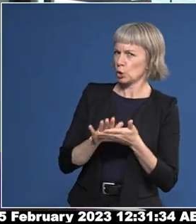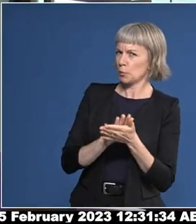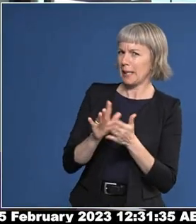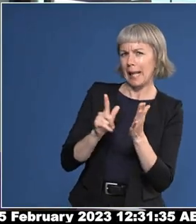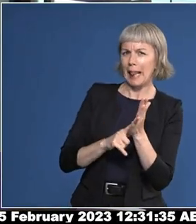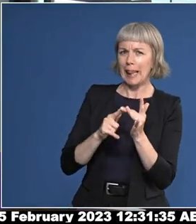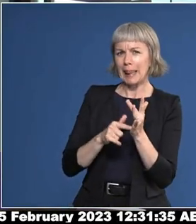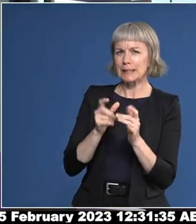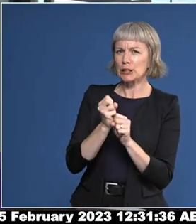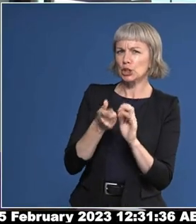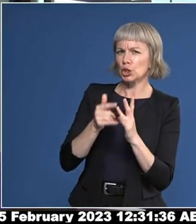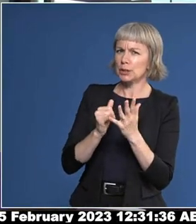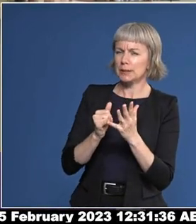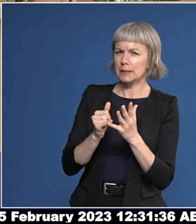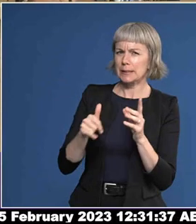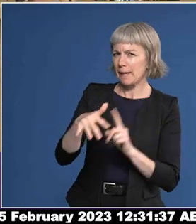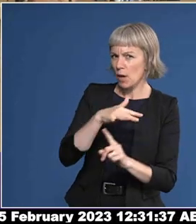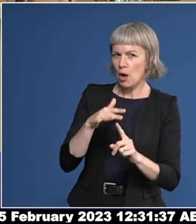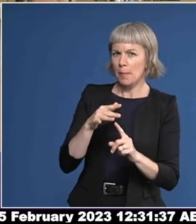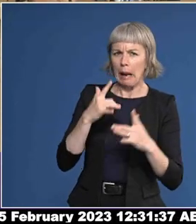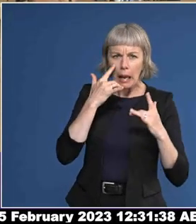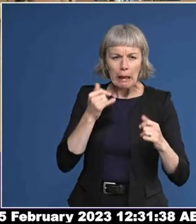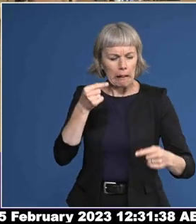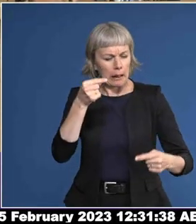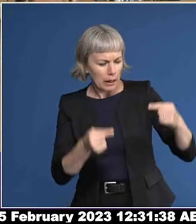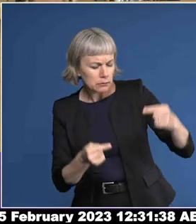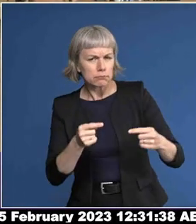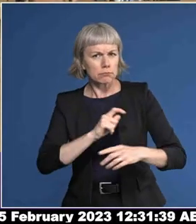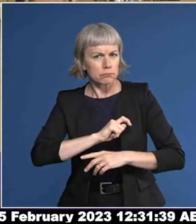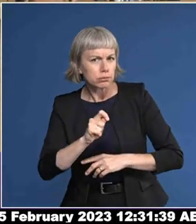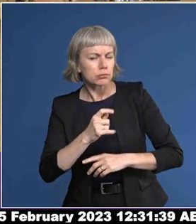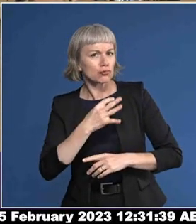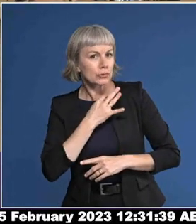I think there has been a perception that boards of management have